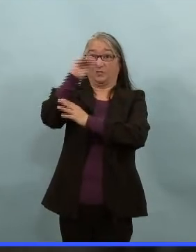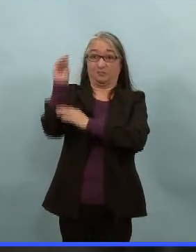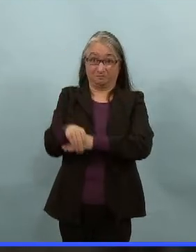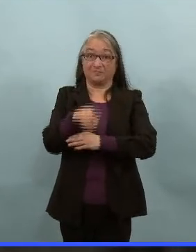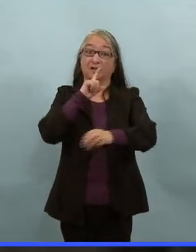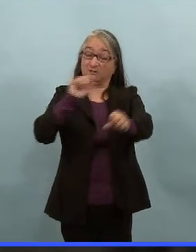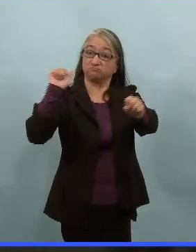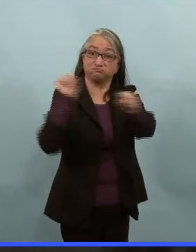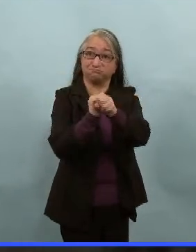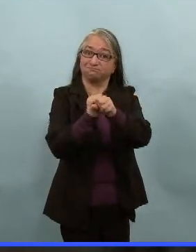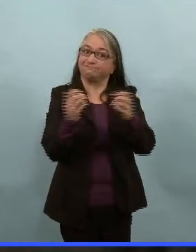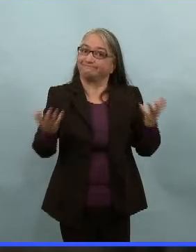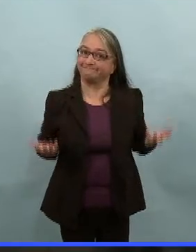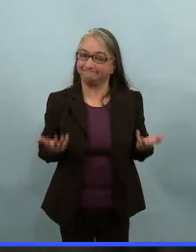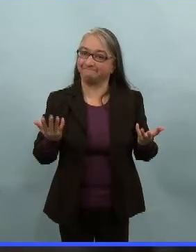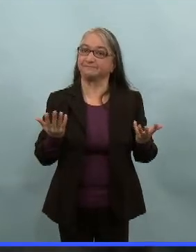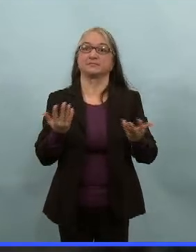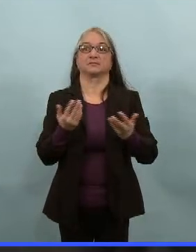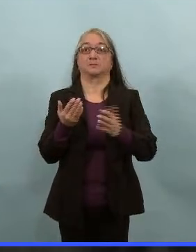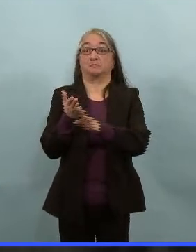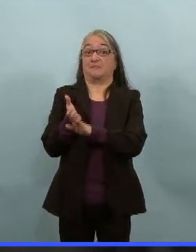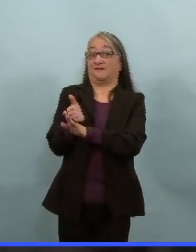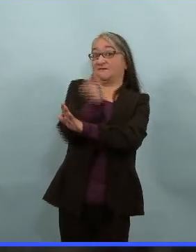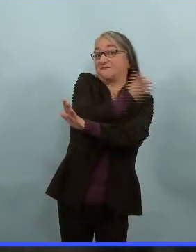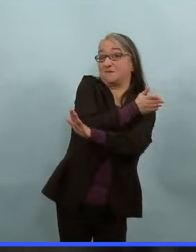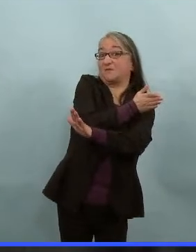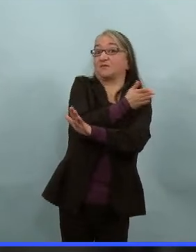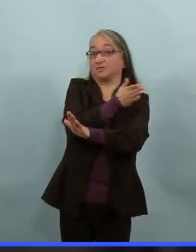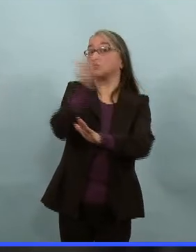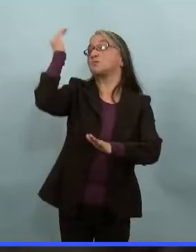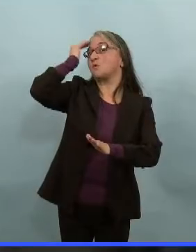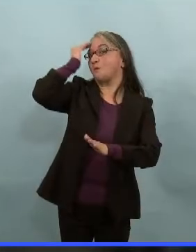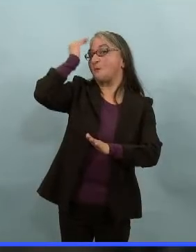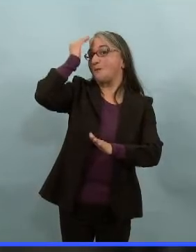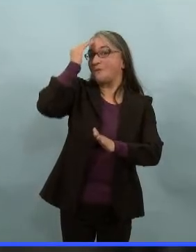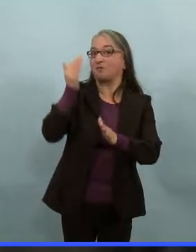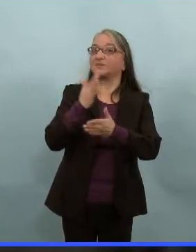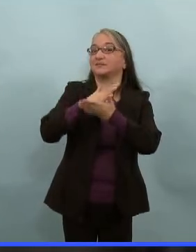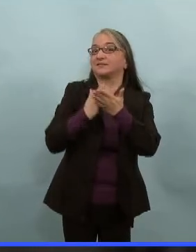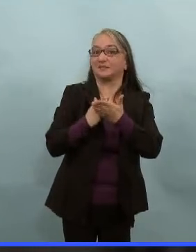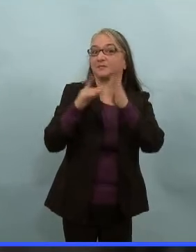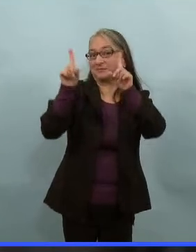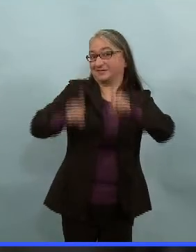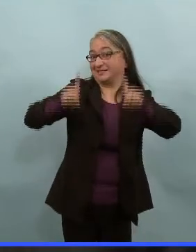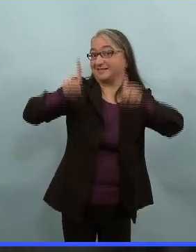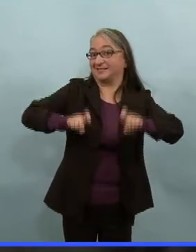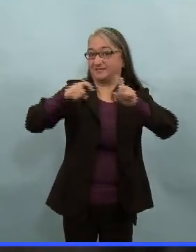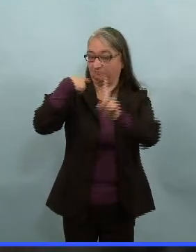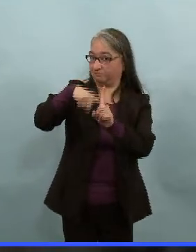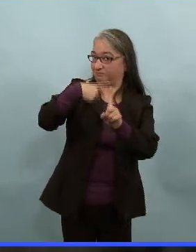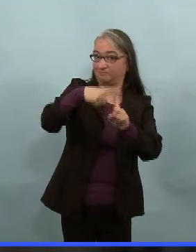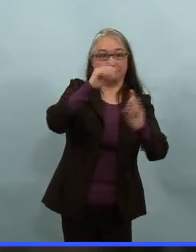we were missing before and applying a multiple to that as well so again we are seeing widespread uh